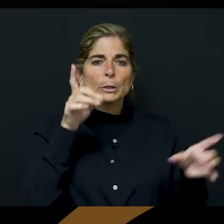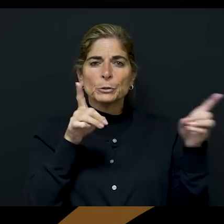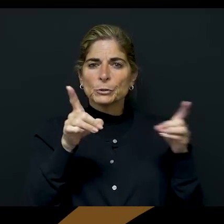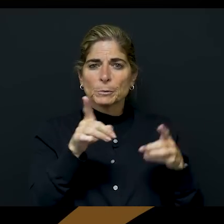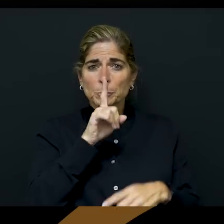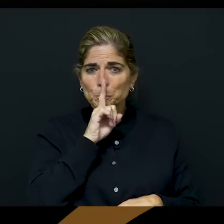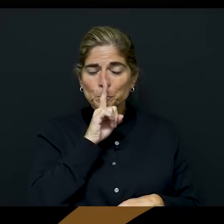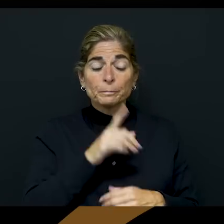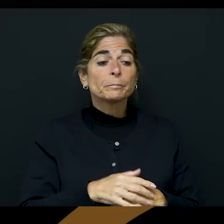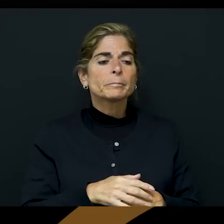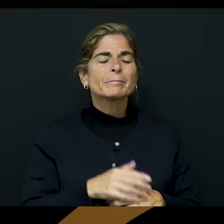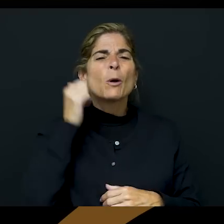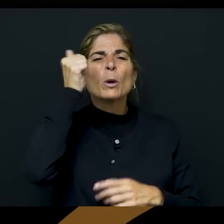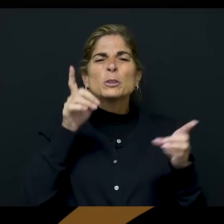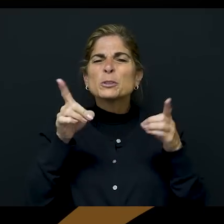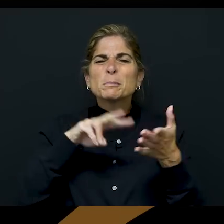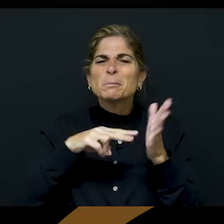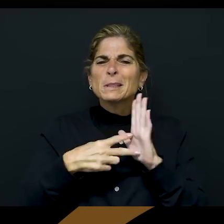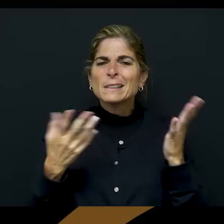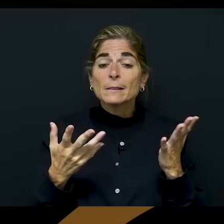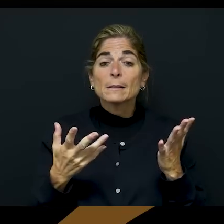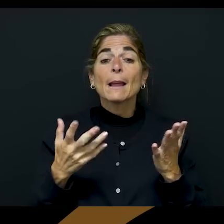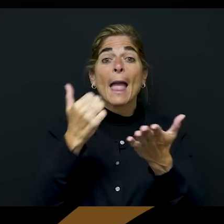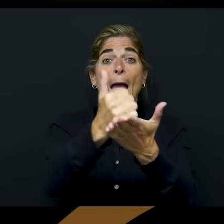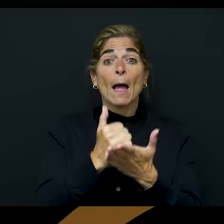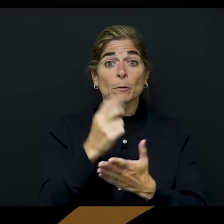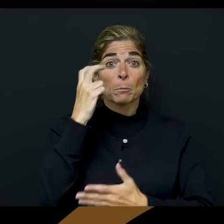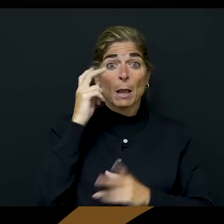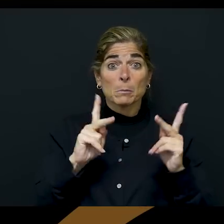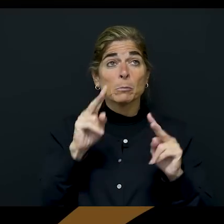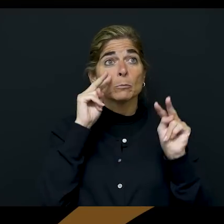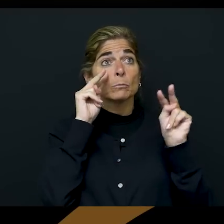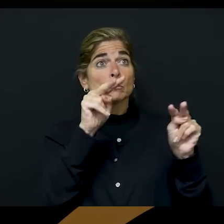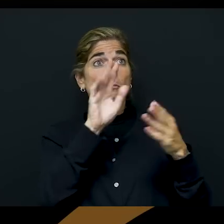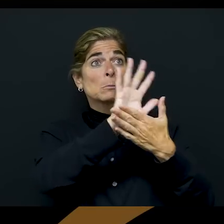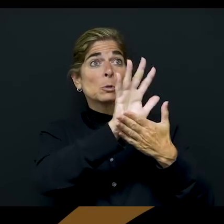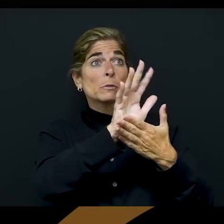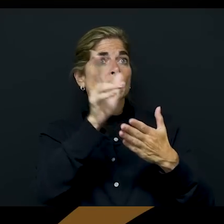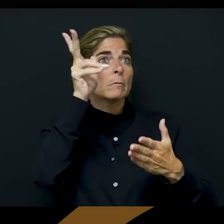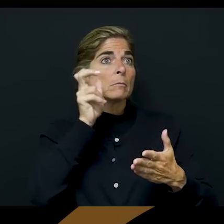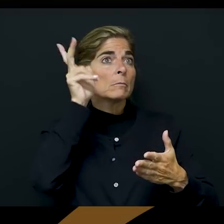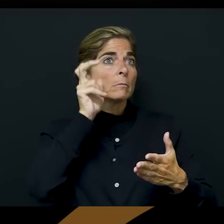For those of you who don't know, audio description enables blind people to enjoy movies and TV.